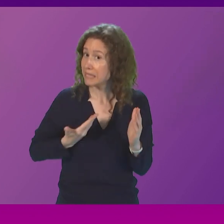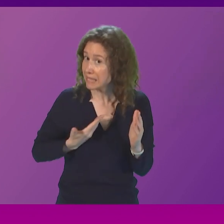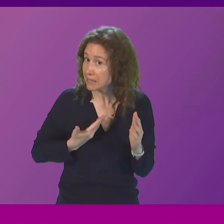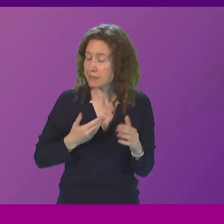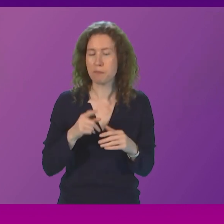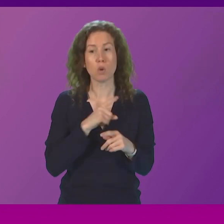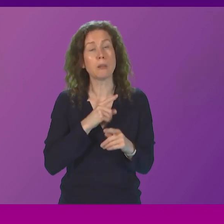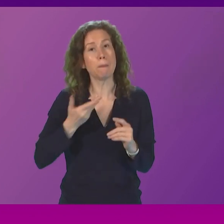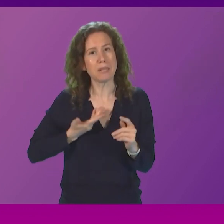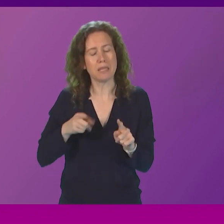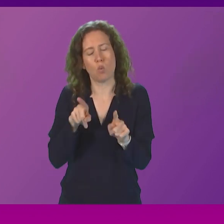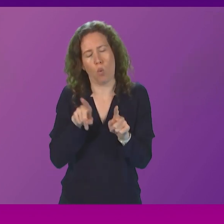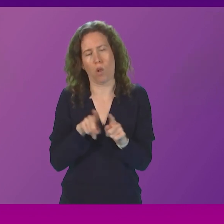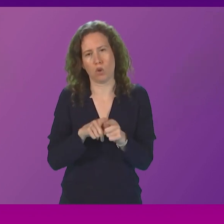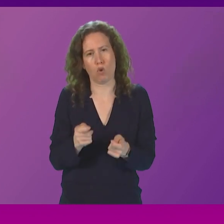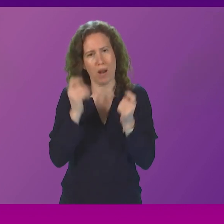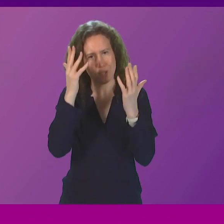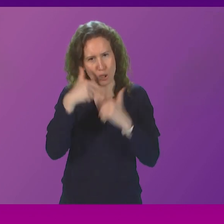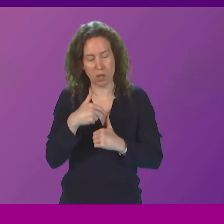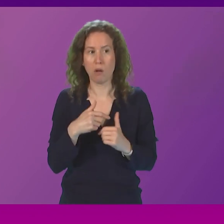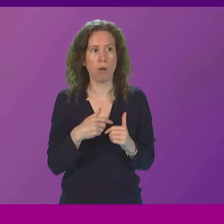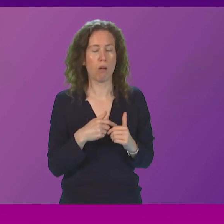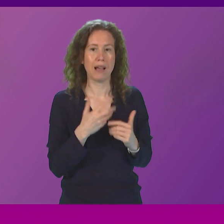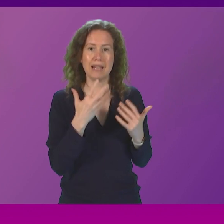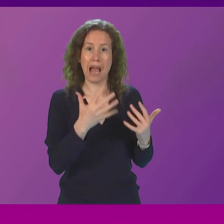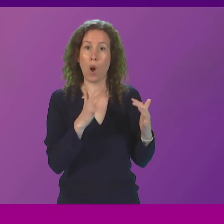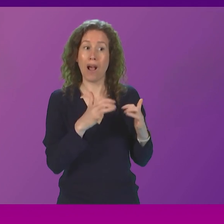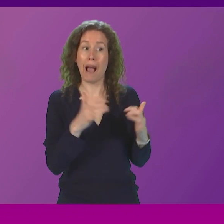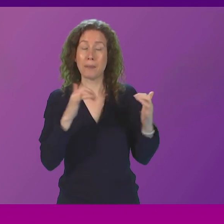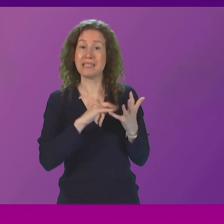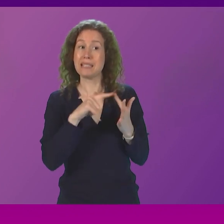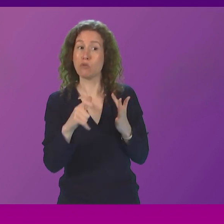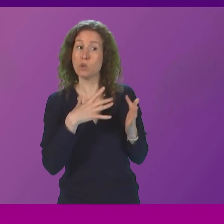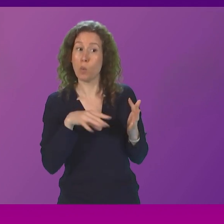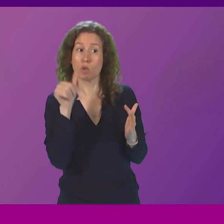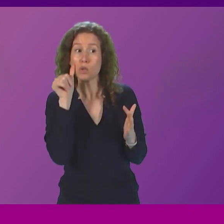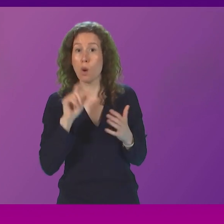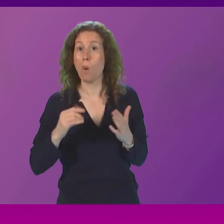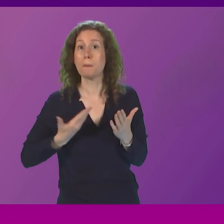Now it is cabinet secretaries who do not want to hear what businesses in Glasgow think.